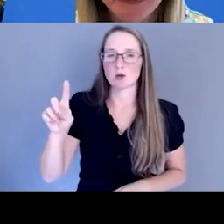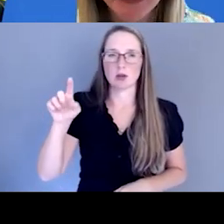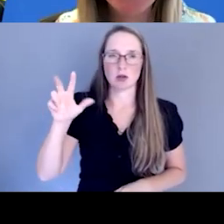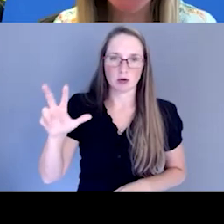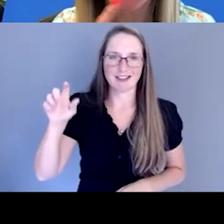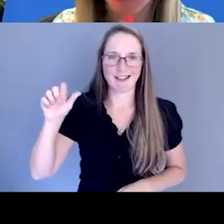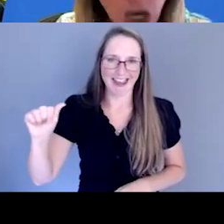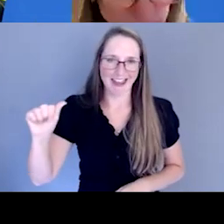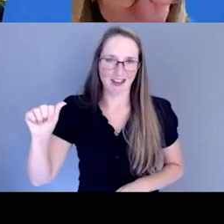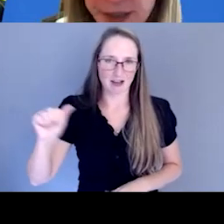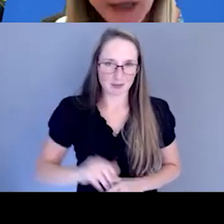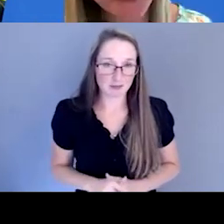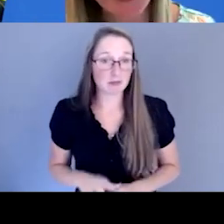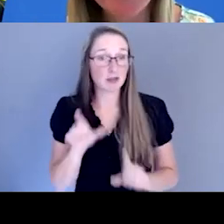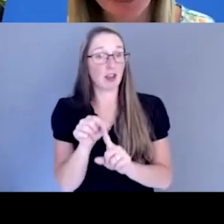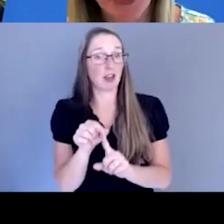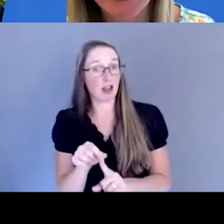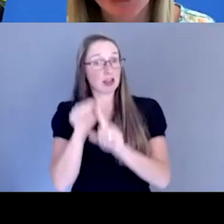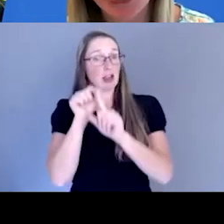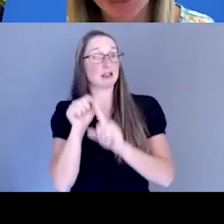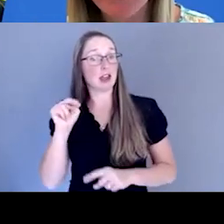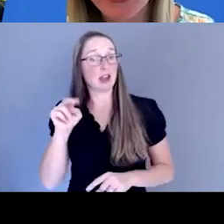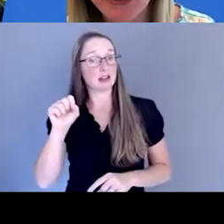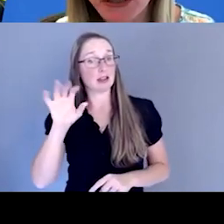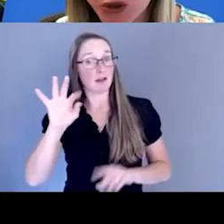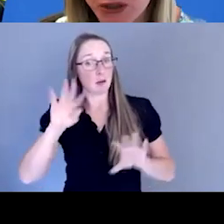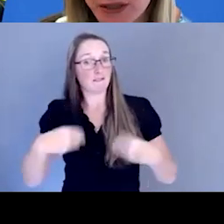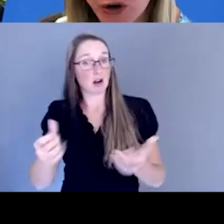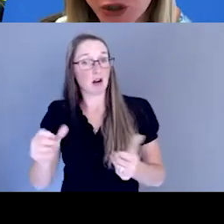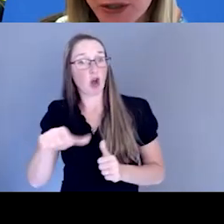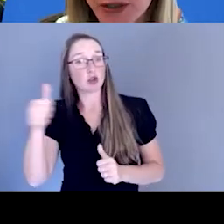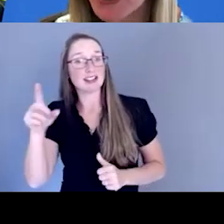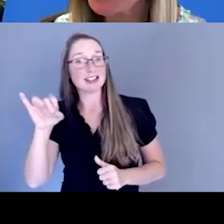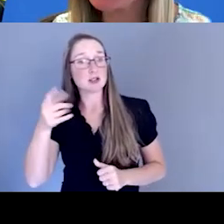Unless NSF provides alternative disposition instructions,